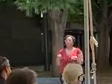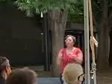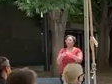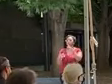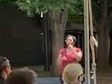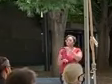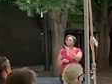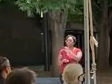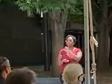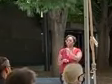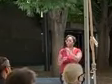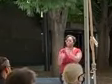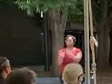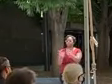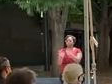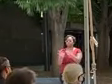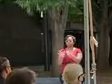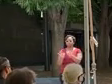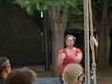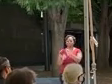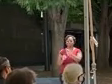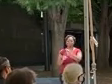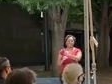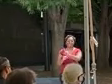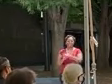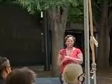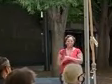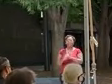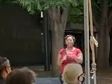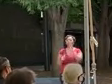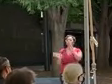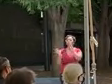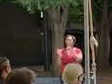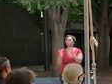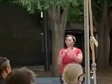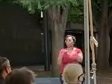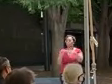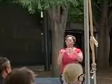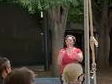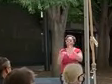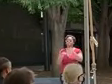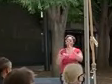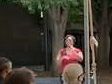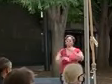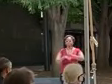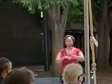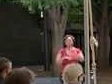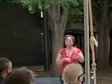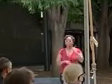A comprehensive audio-described tour of the Memorial is available on the NPS.gov website.